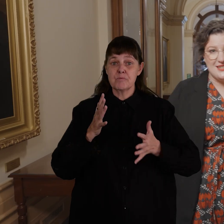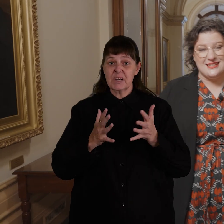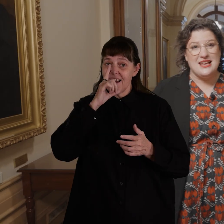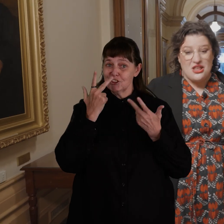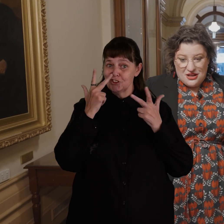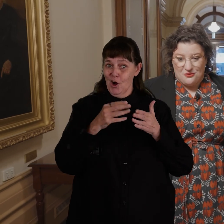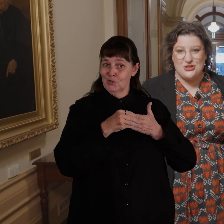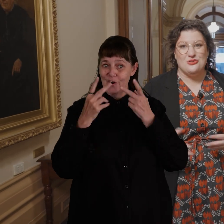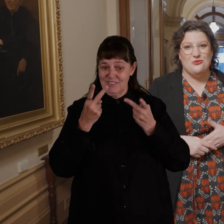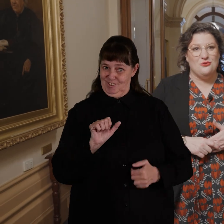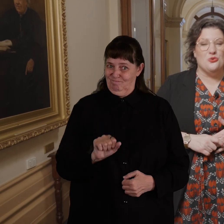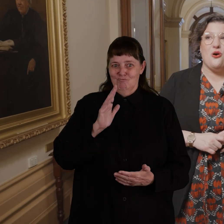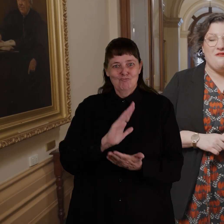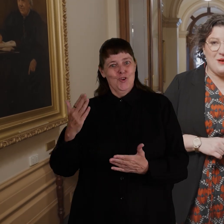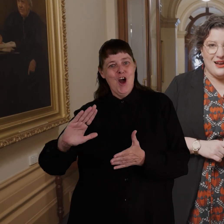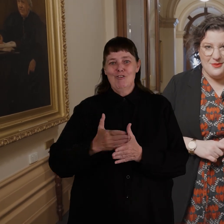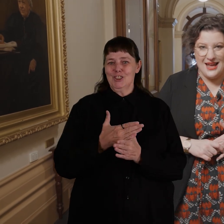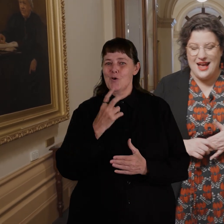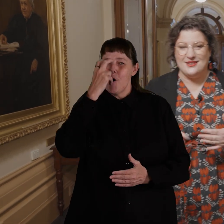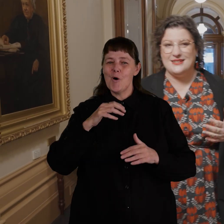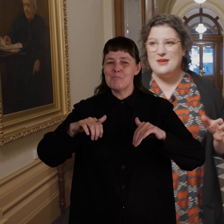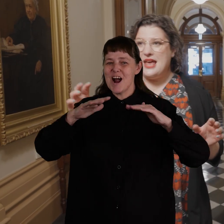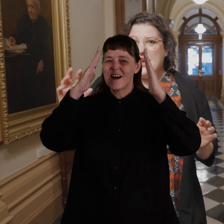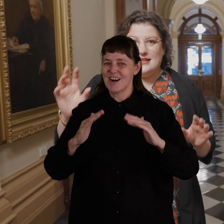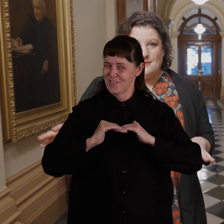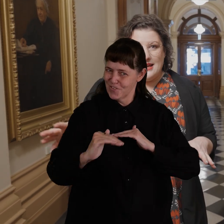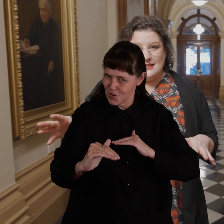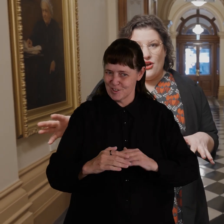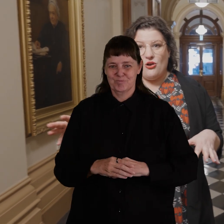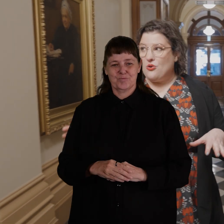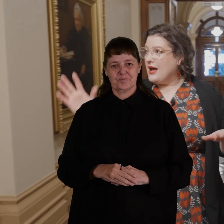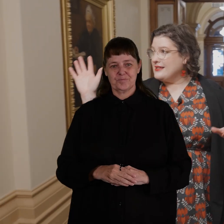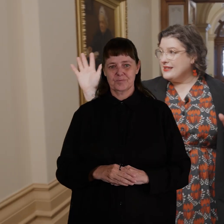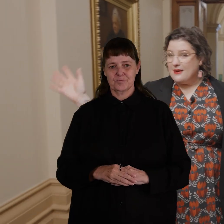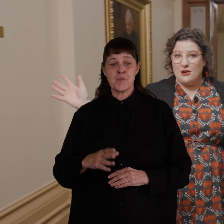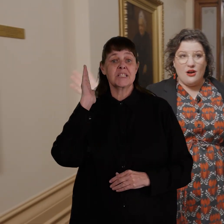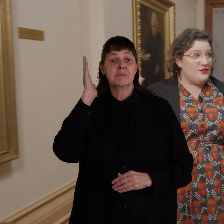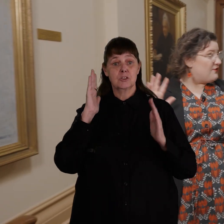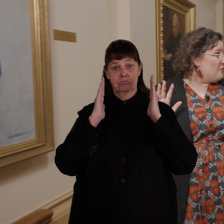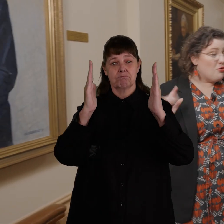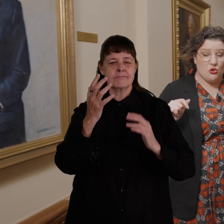visitors the original look of Parliament House. The Speaker's corridor has a number of different